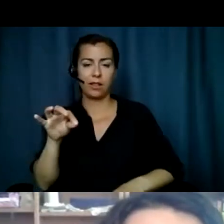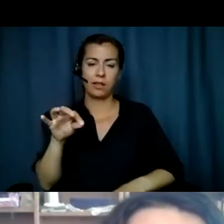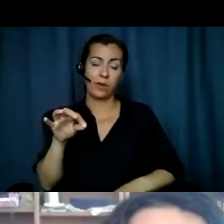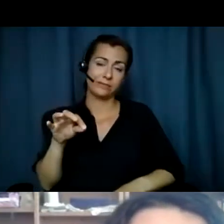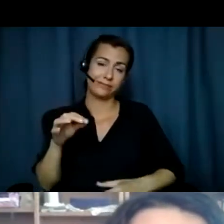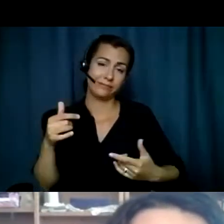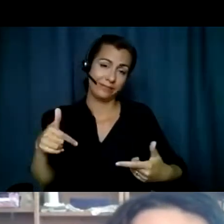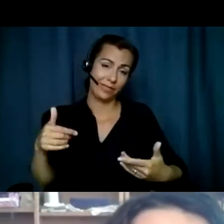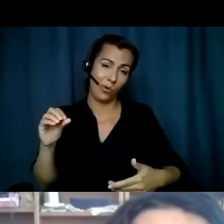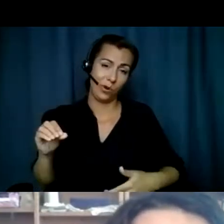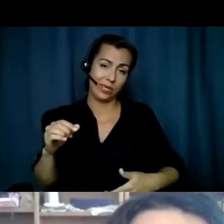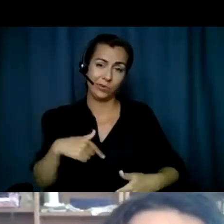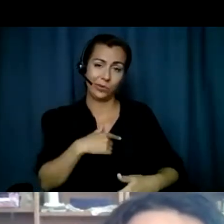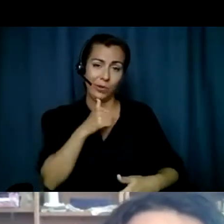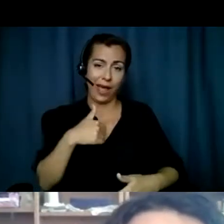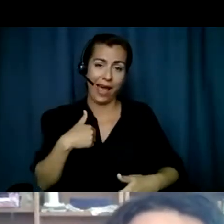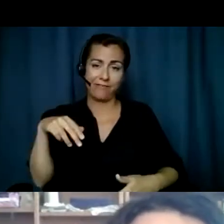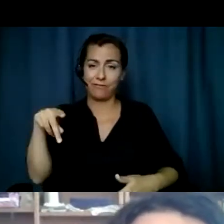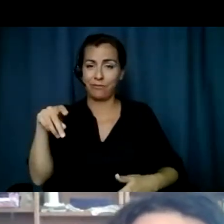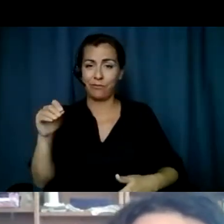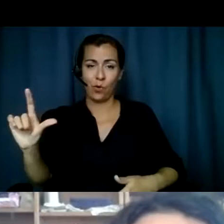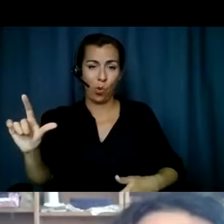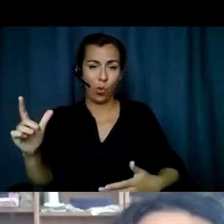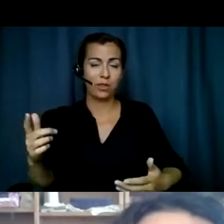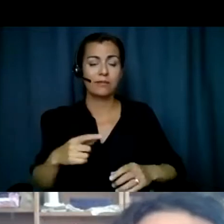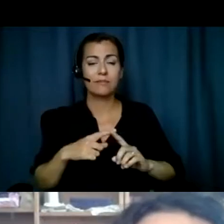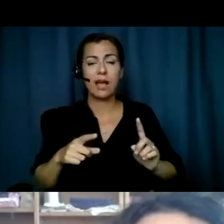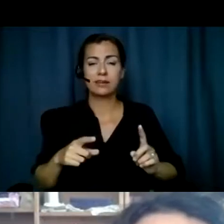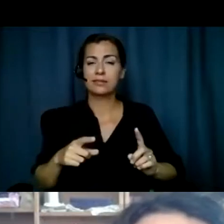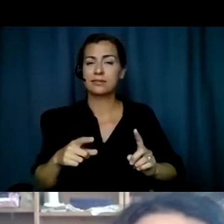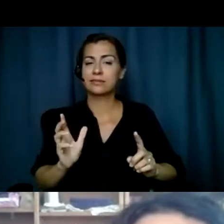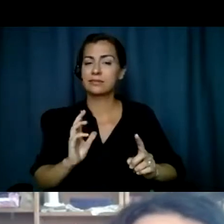I thought this was a really important question to ask.